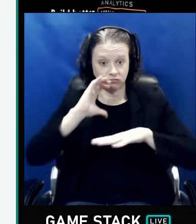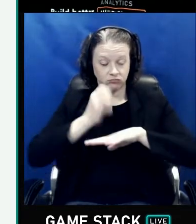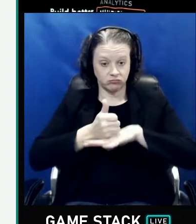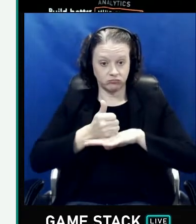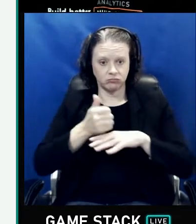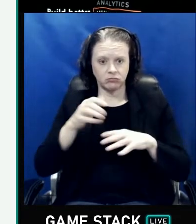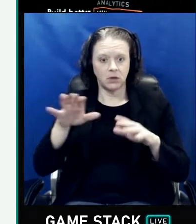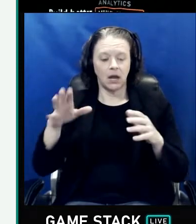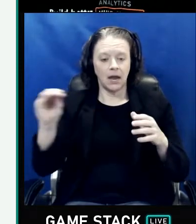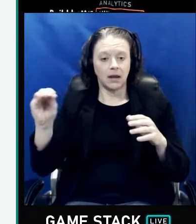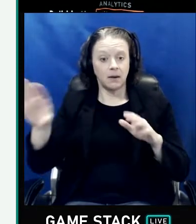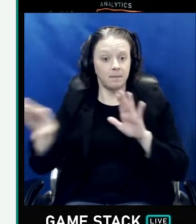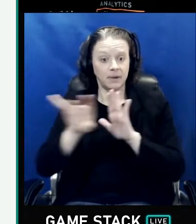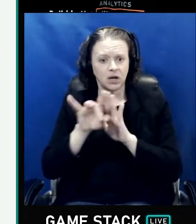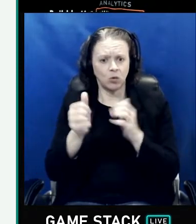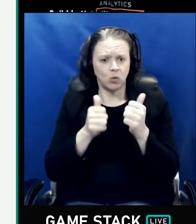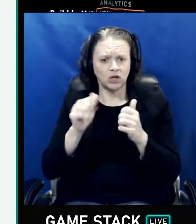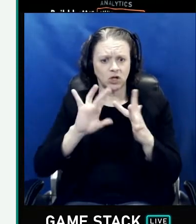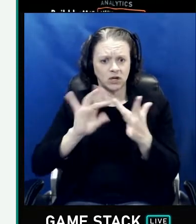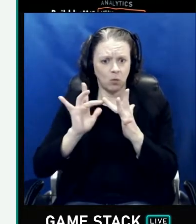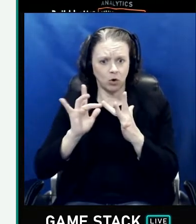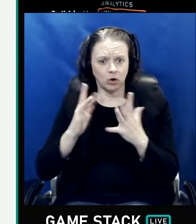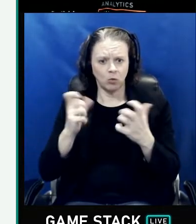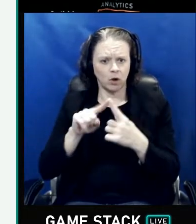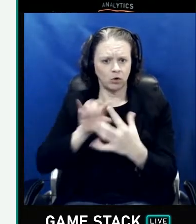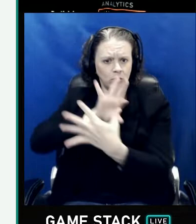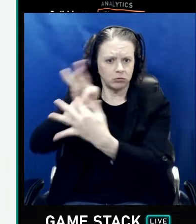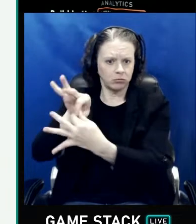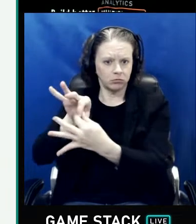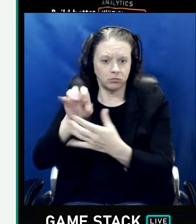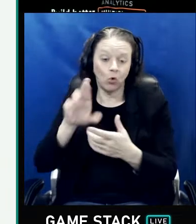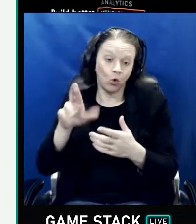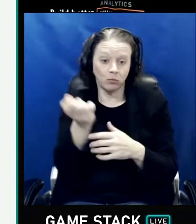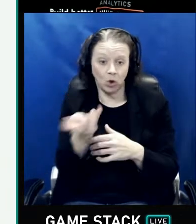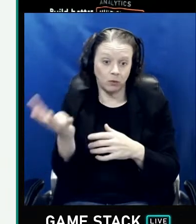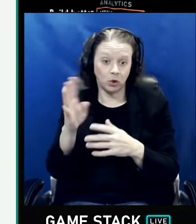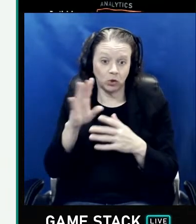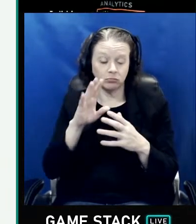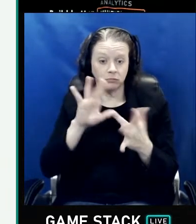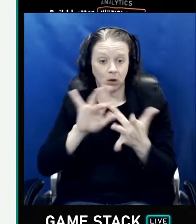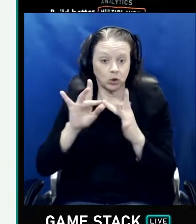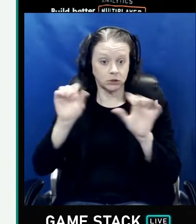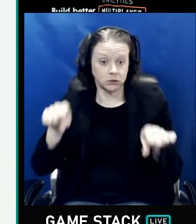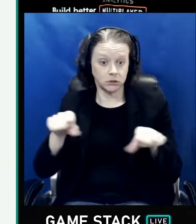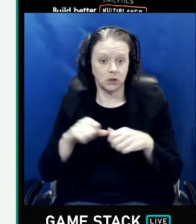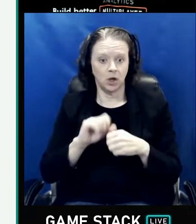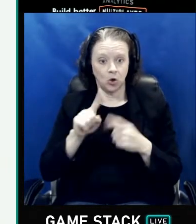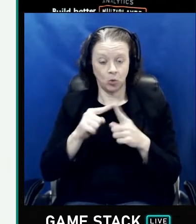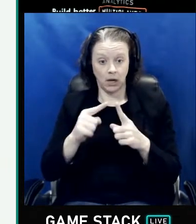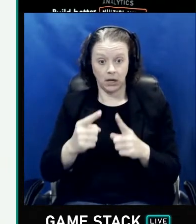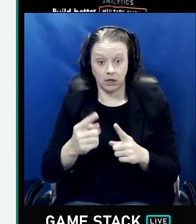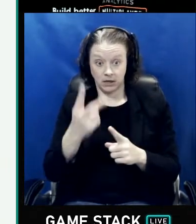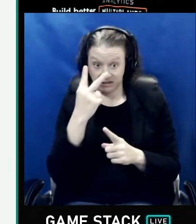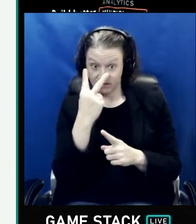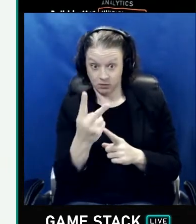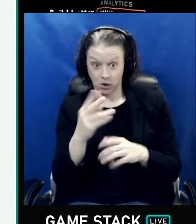add that chat control to, and connected it to it. Once it's visible on the network, it becomes visible to all the other networks, and then